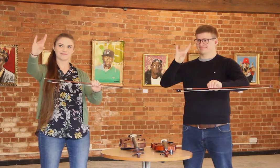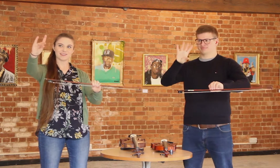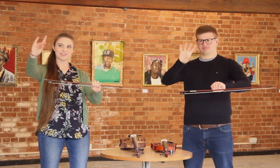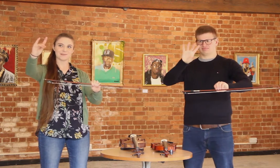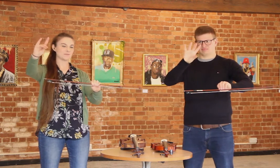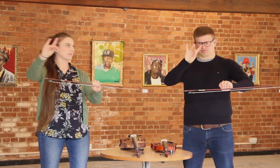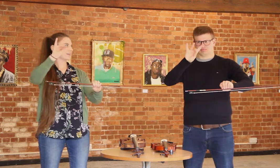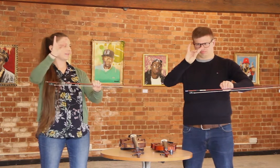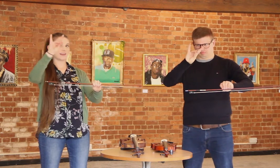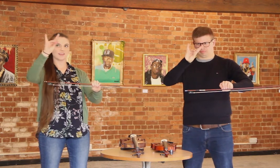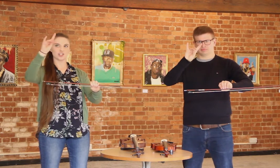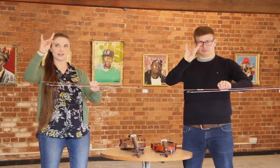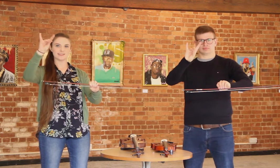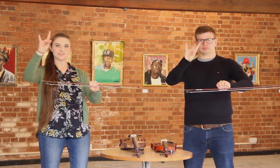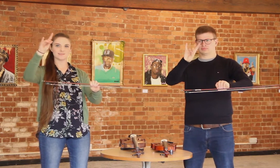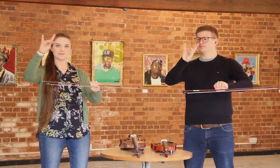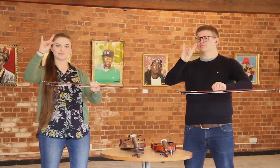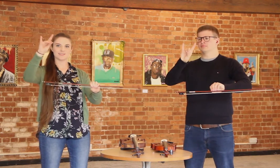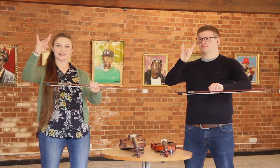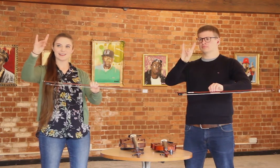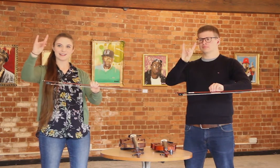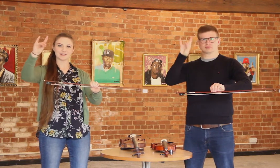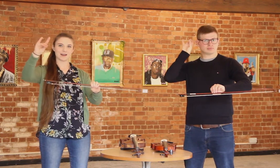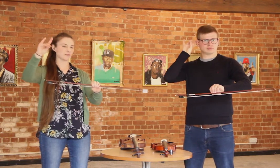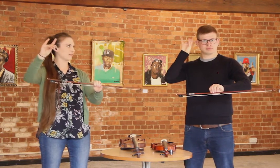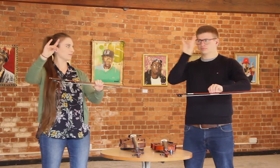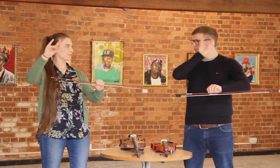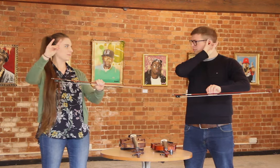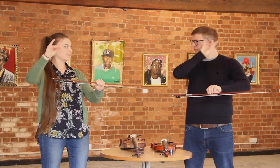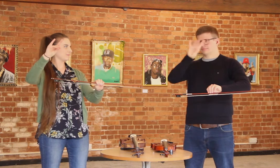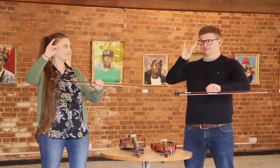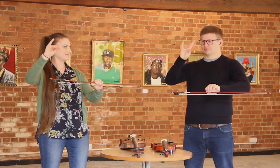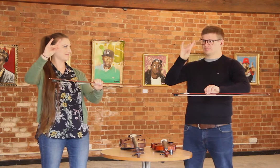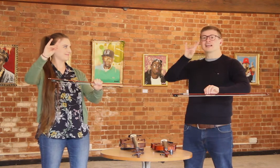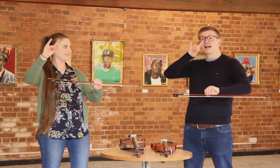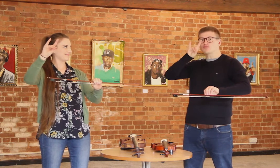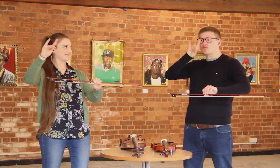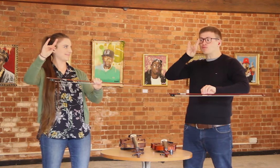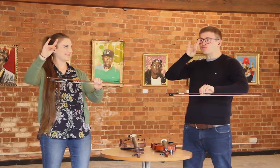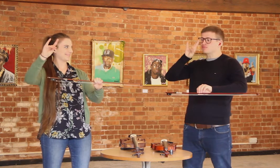That’s it They're the two ears and that’s the mouth S: Woof woof woof!